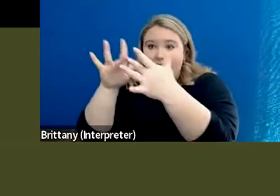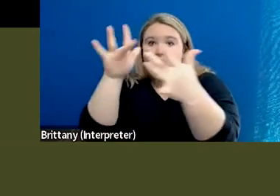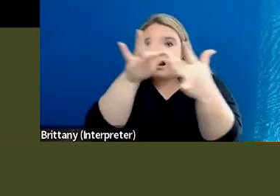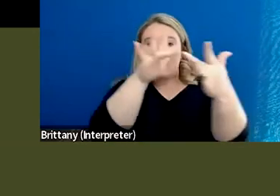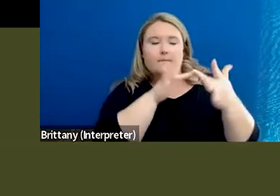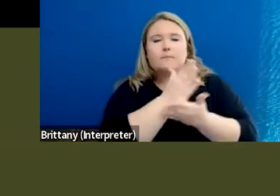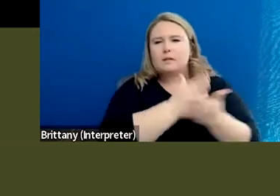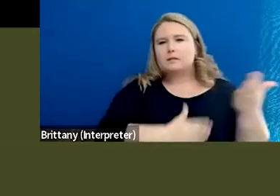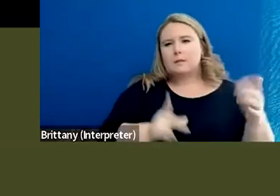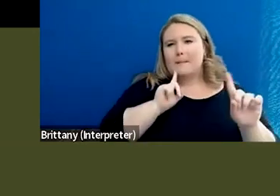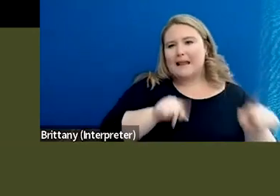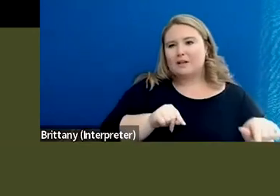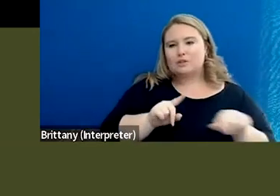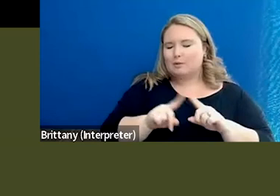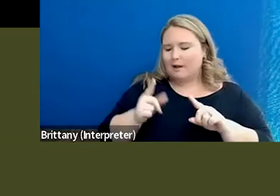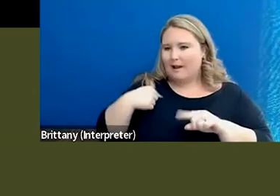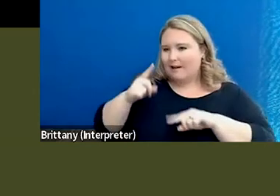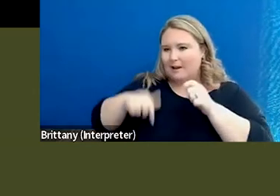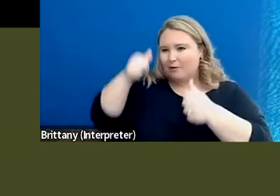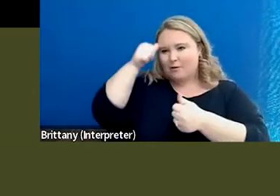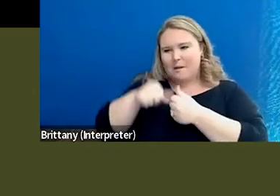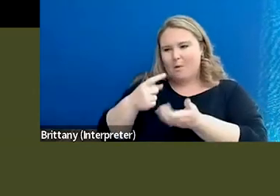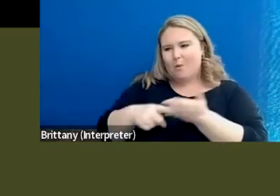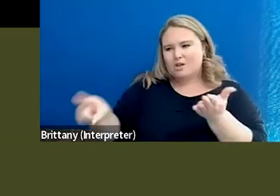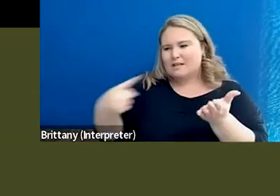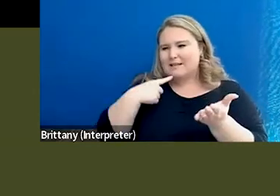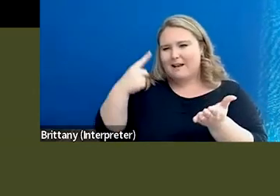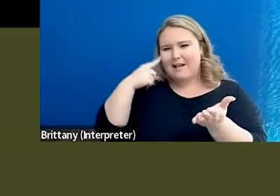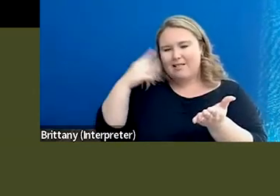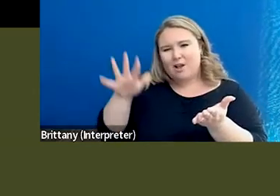but I can't remember what she said. 'Cause it been about four months and I'm still writing this